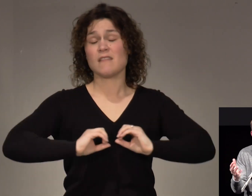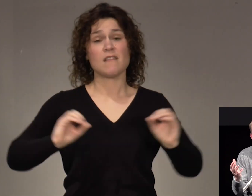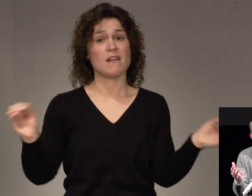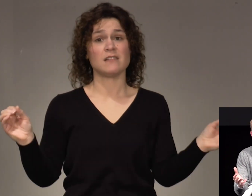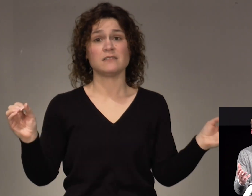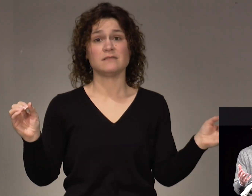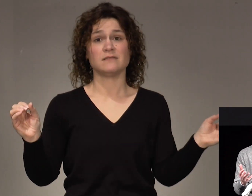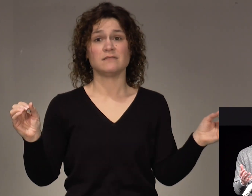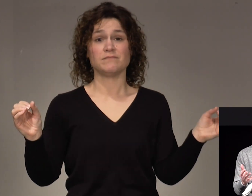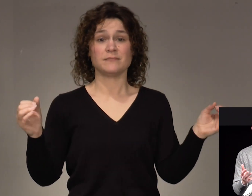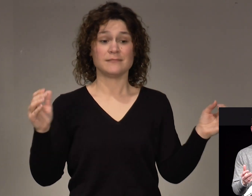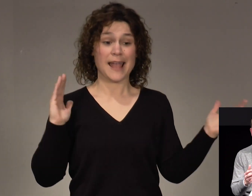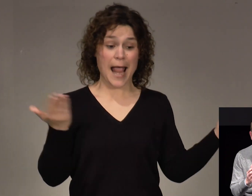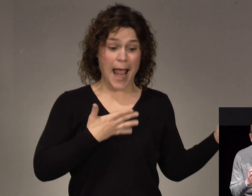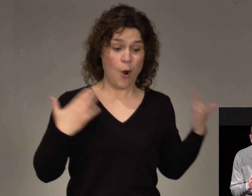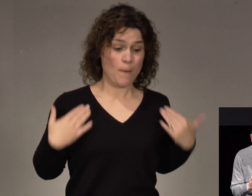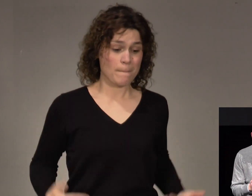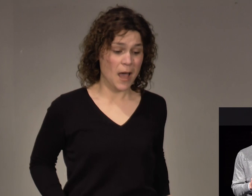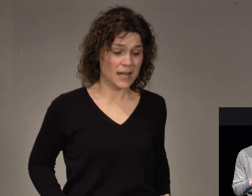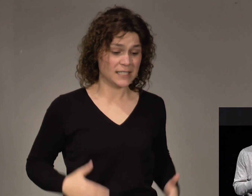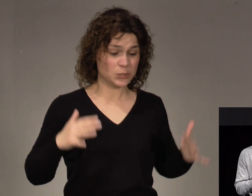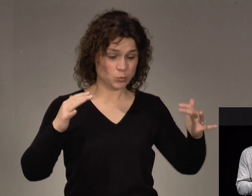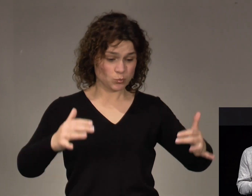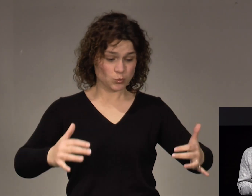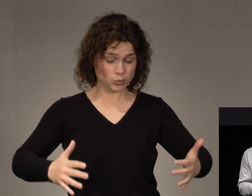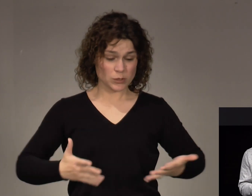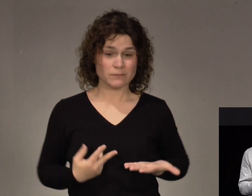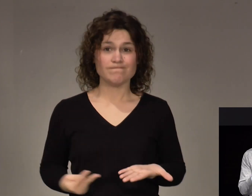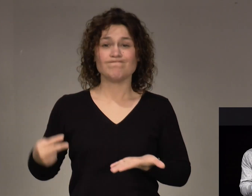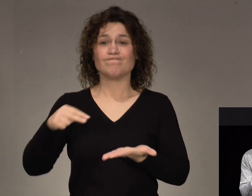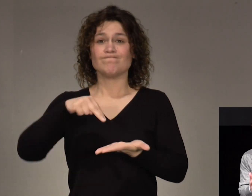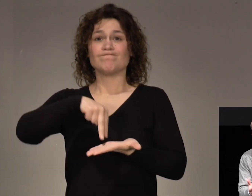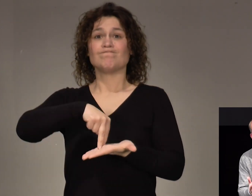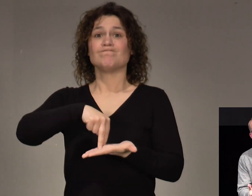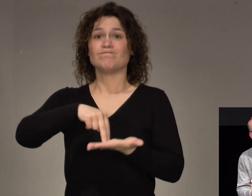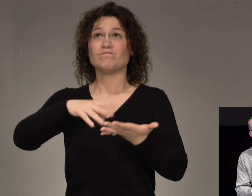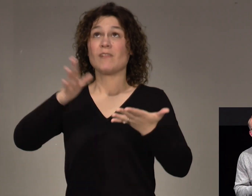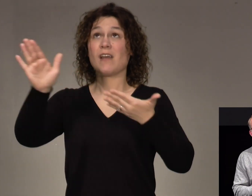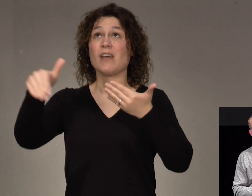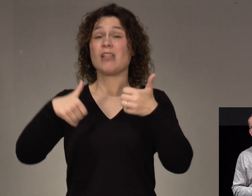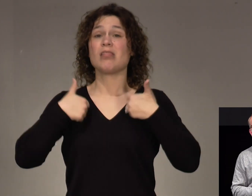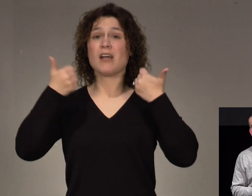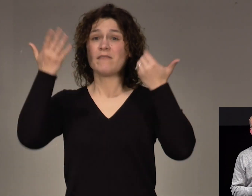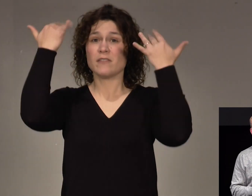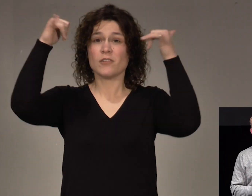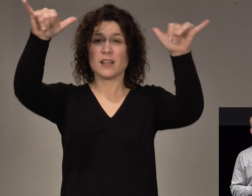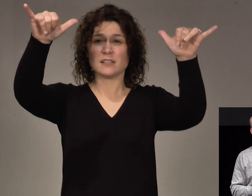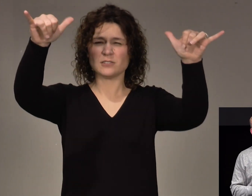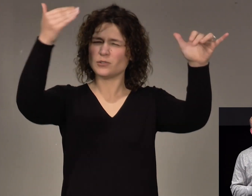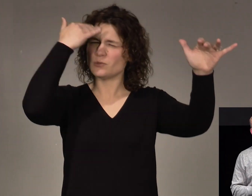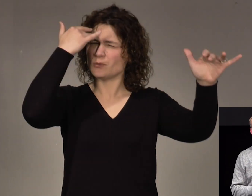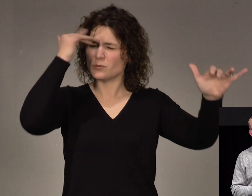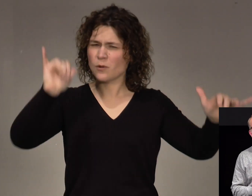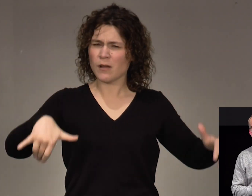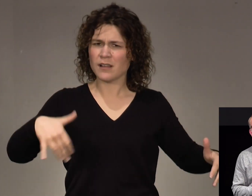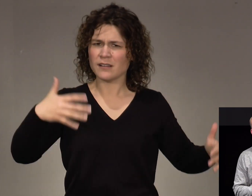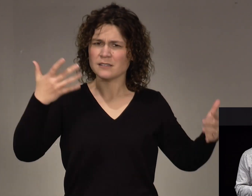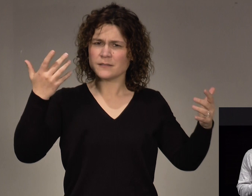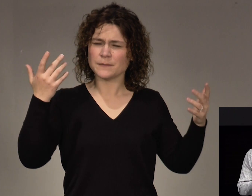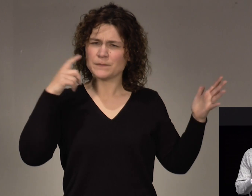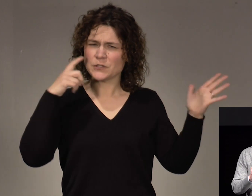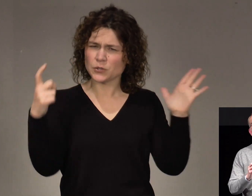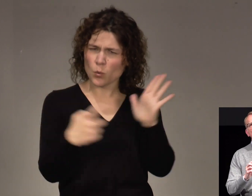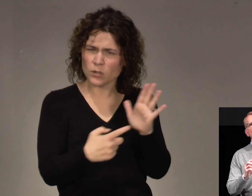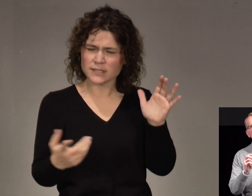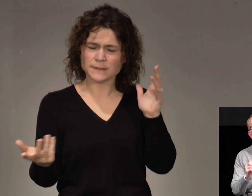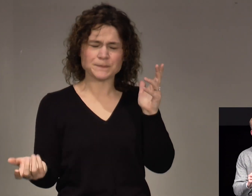of the body and the life everlasting." Do you know this? Do you know this? Do you